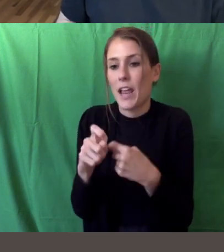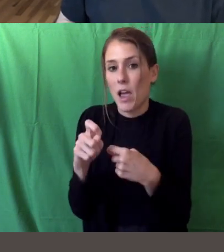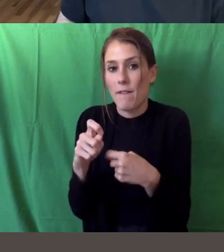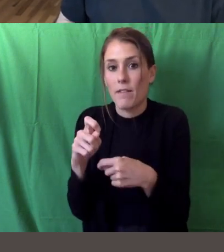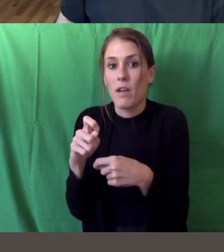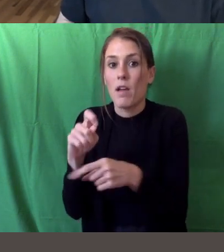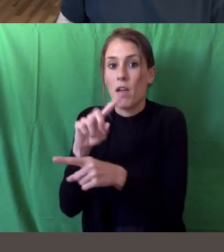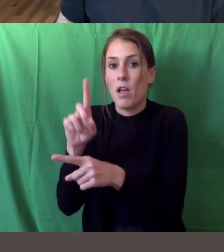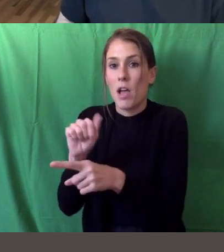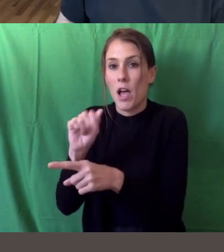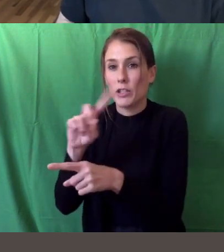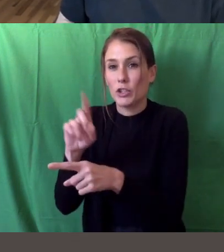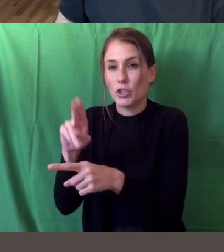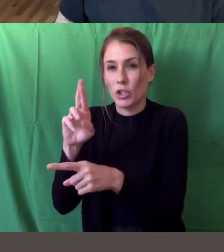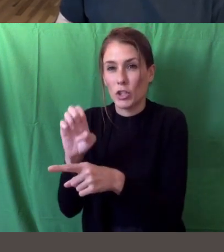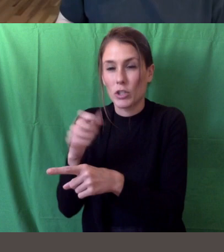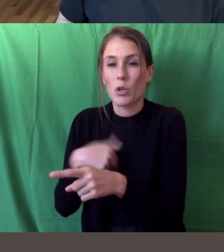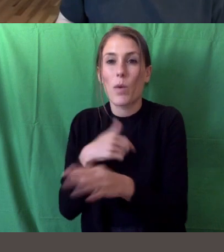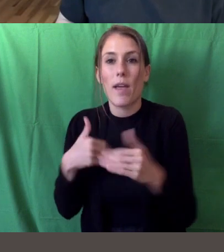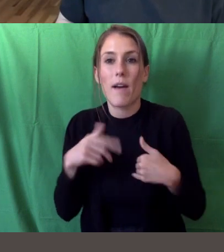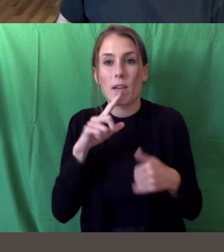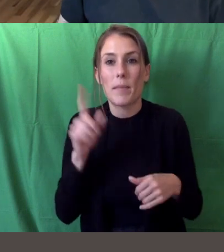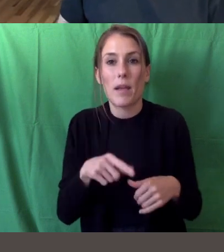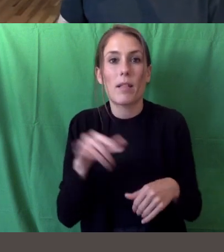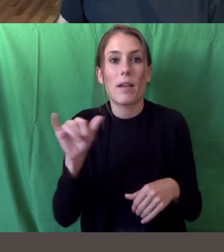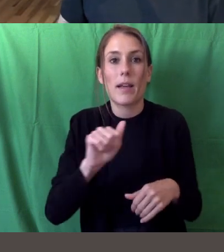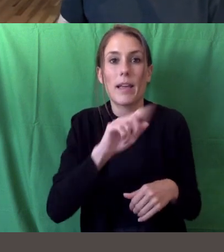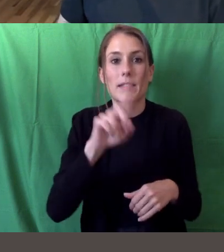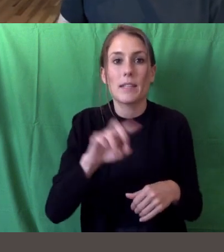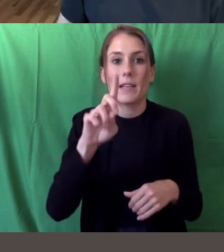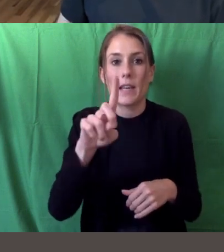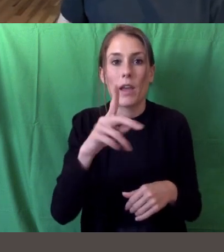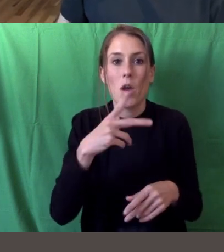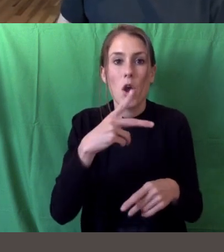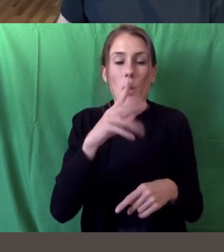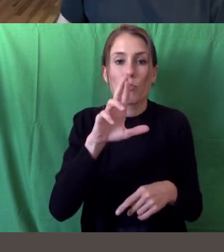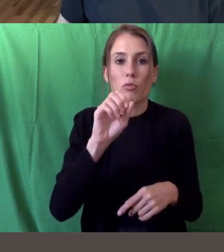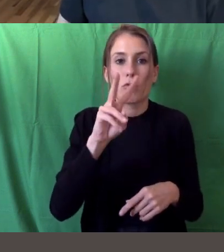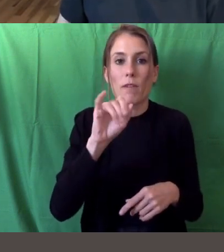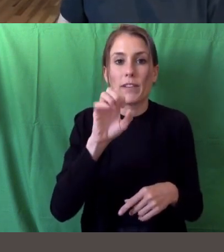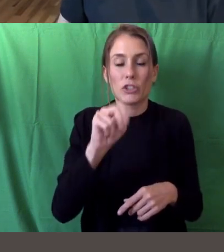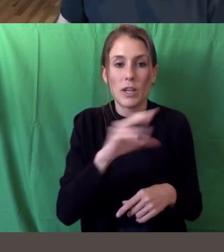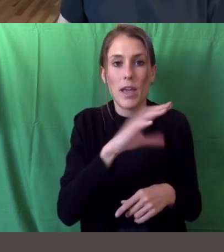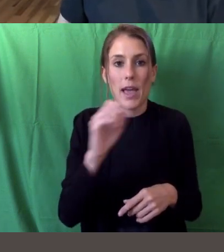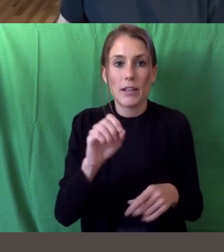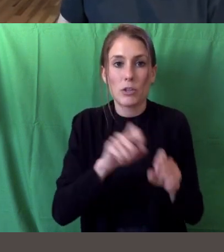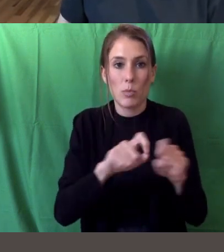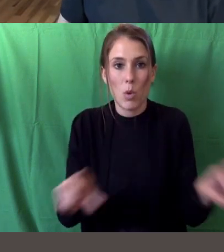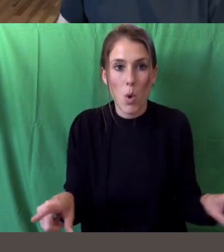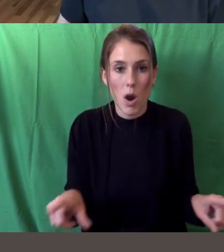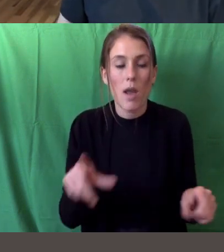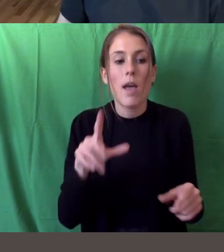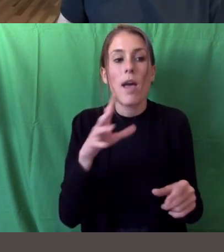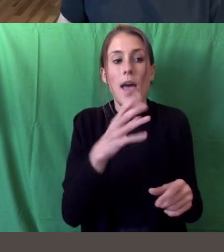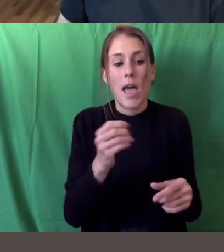or resources on Azure. So we have commands like azd provision and azd deploy, instead of commands that interact with specific resources